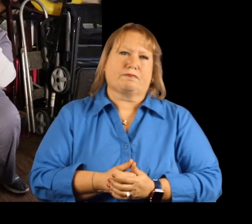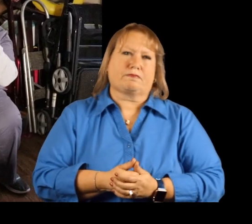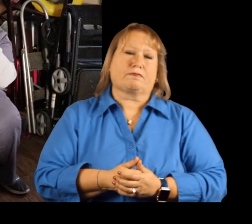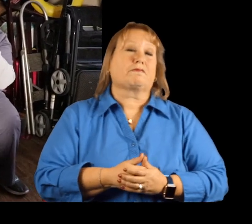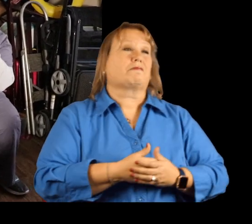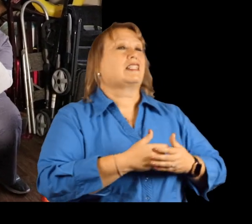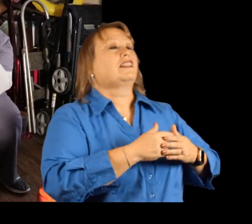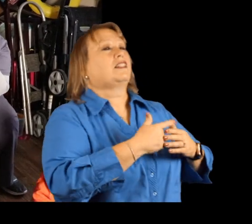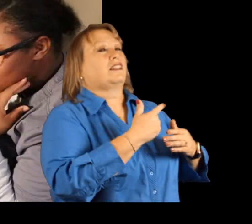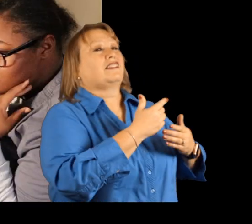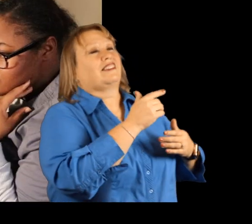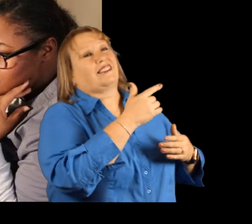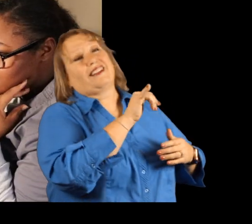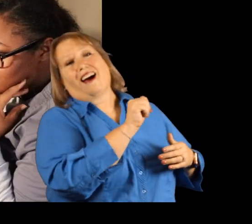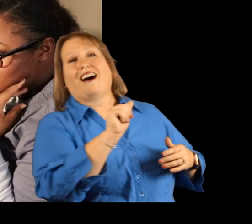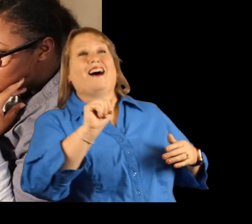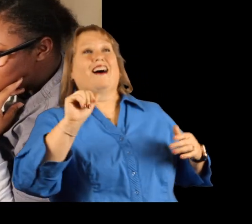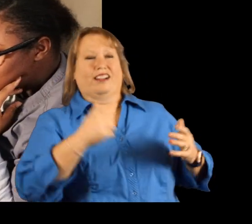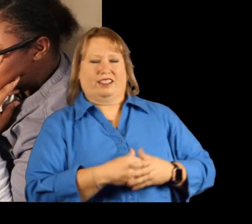Cayden-naaah..... Gwenn and Rachel-naah